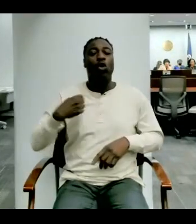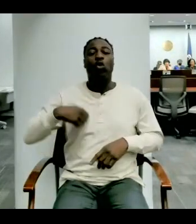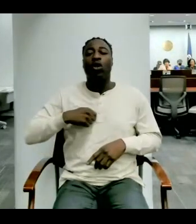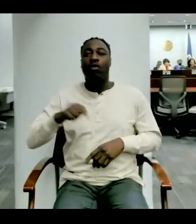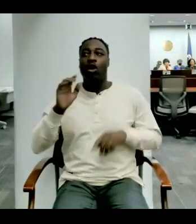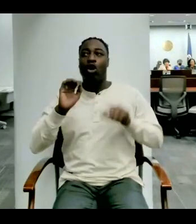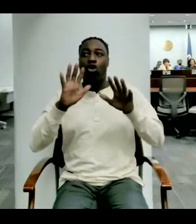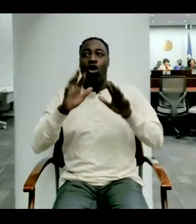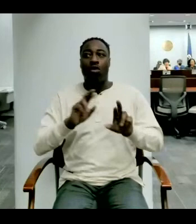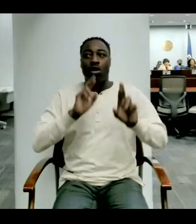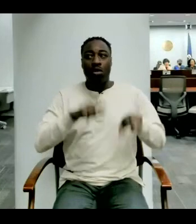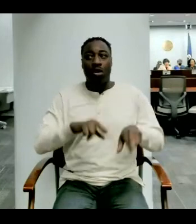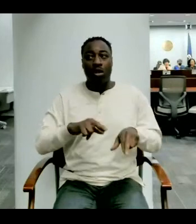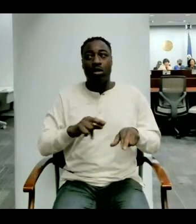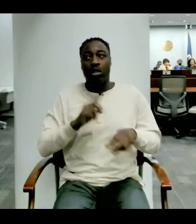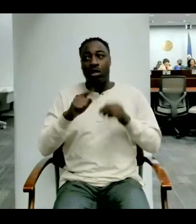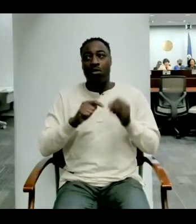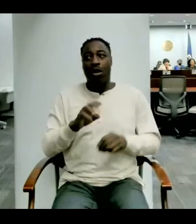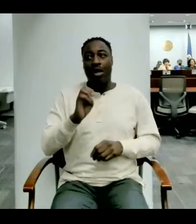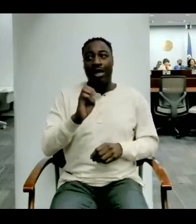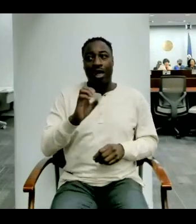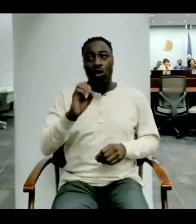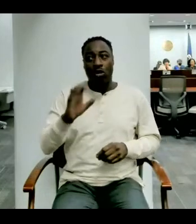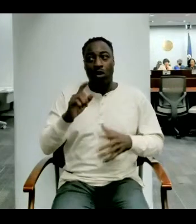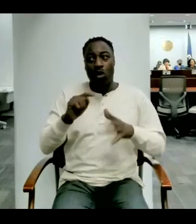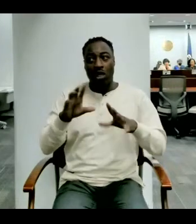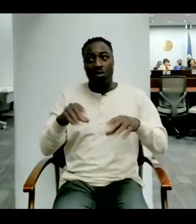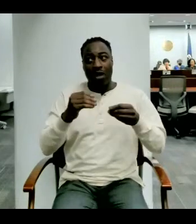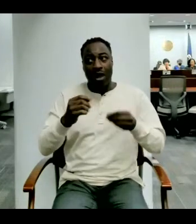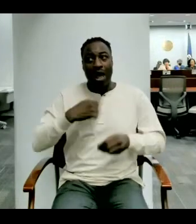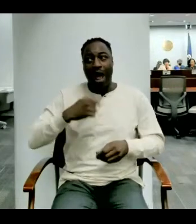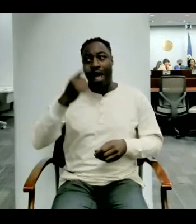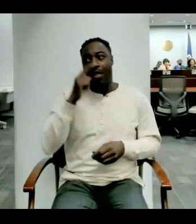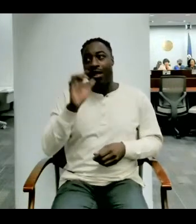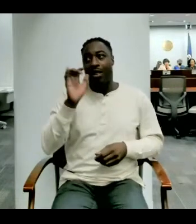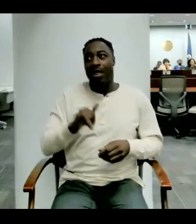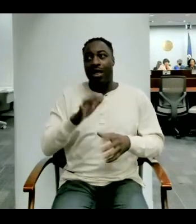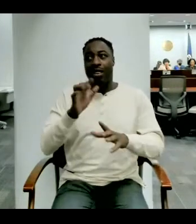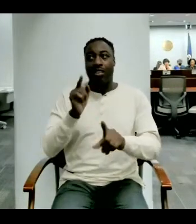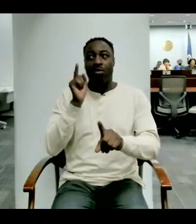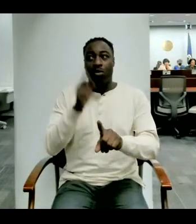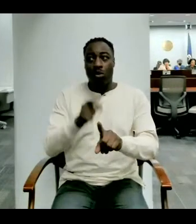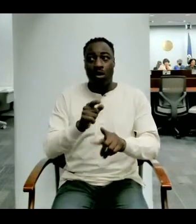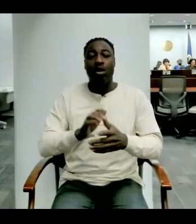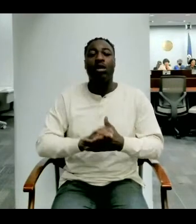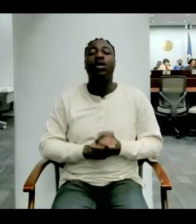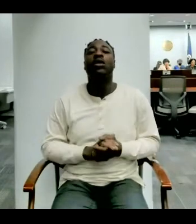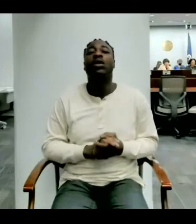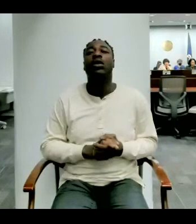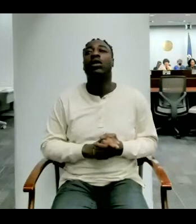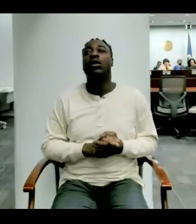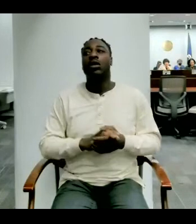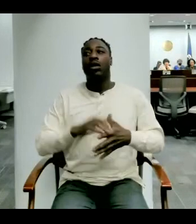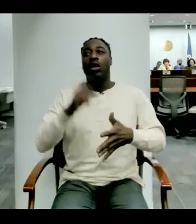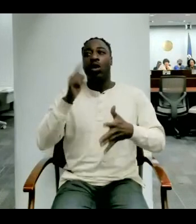on the Q and A that the EEOC provided. I think the main point is kind of what you were alluding to,